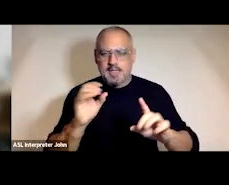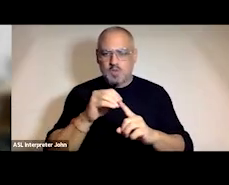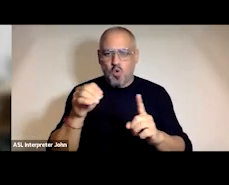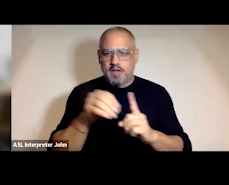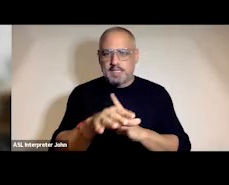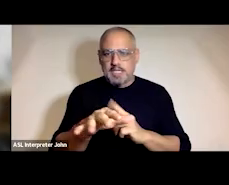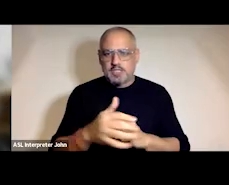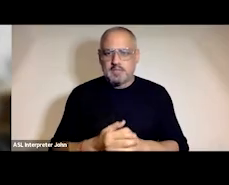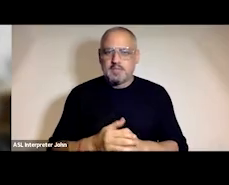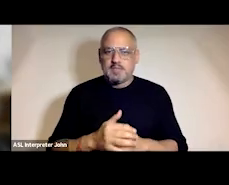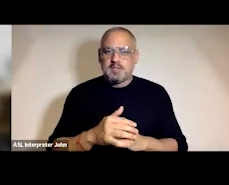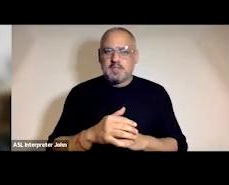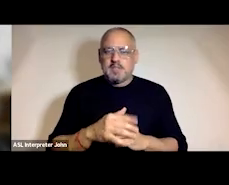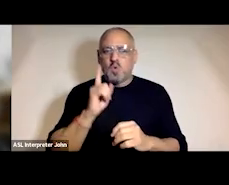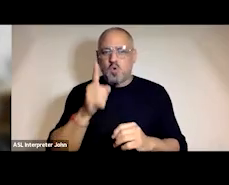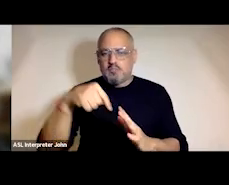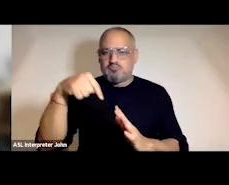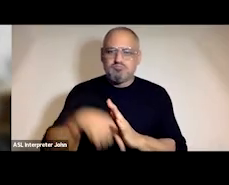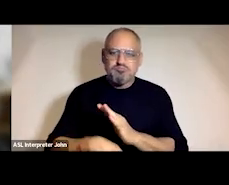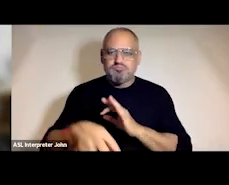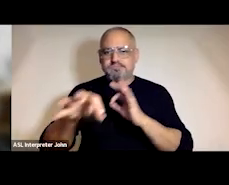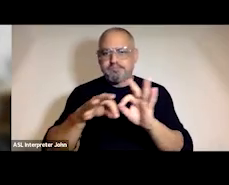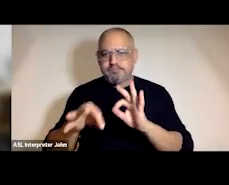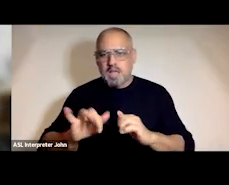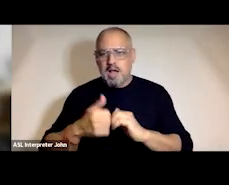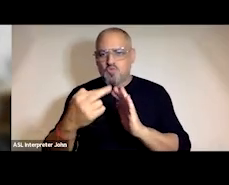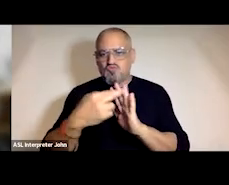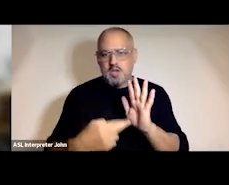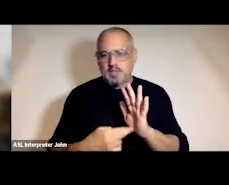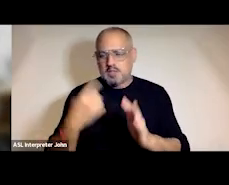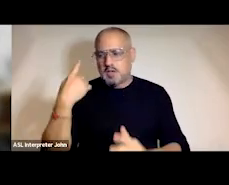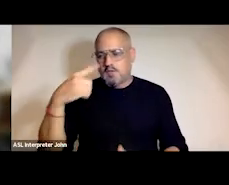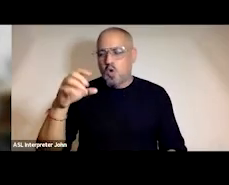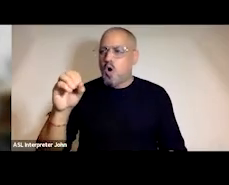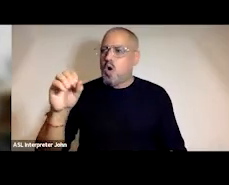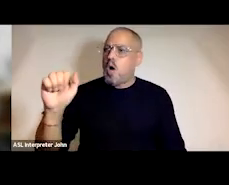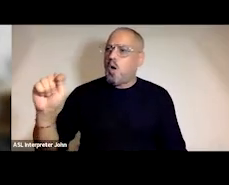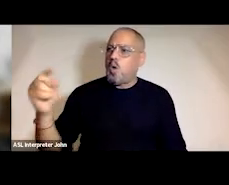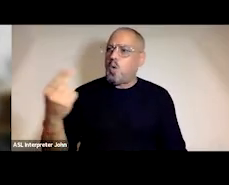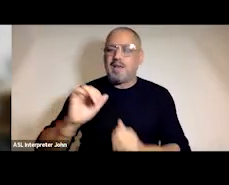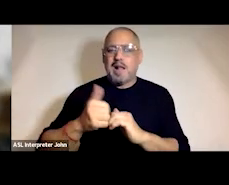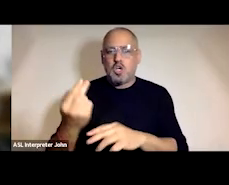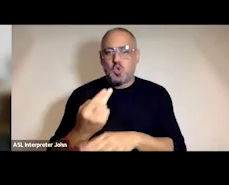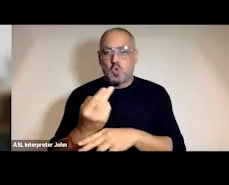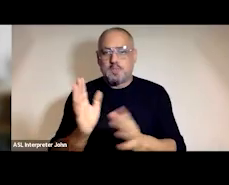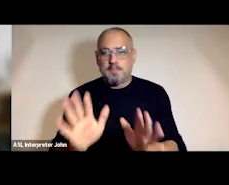and we'll give a really in-depth walkthrough of how to register for OAT and use it. But now that we've completed